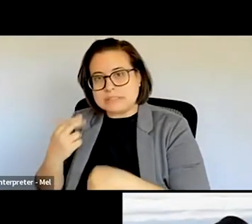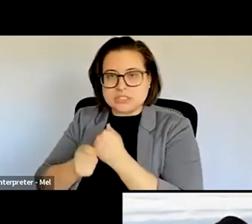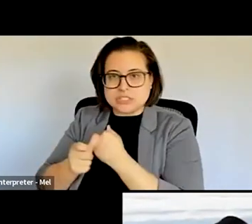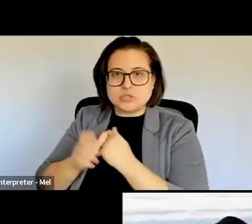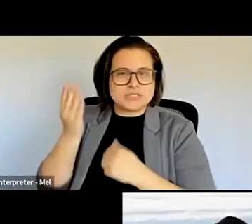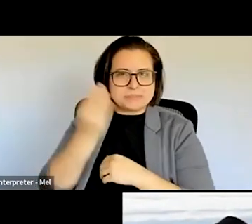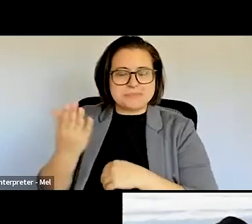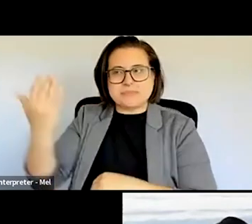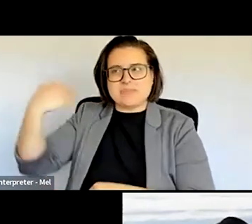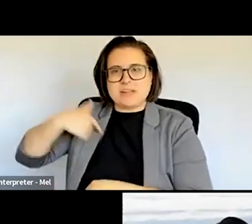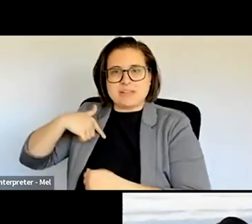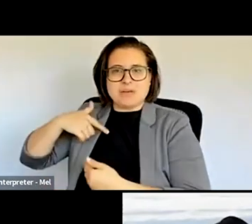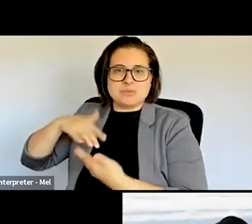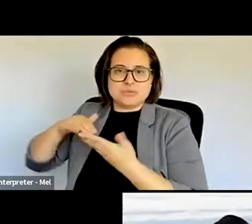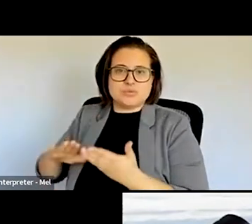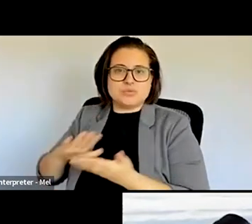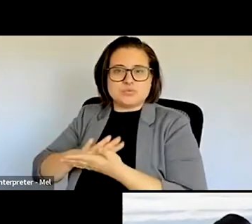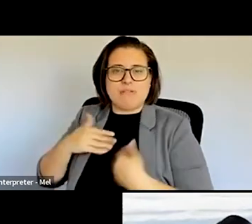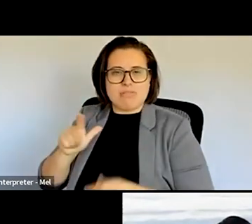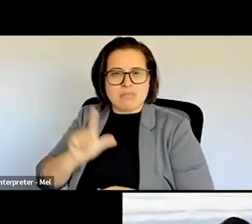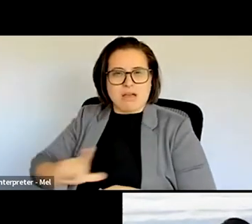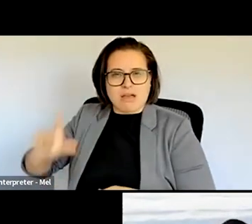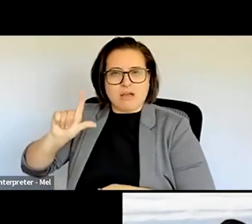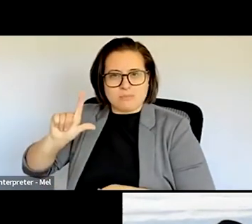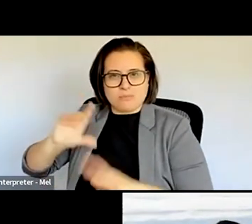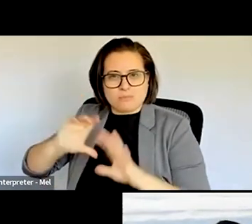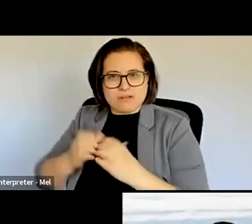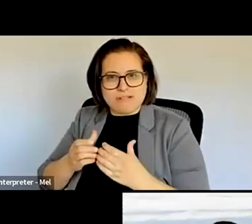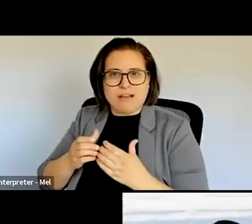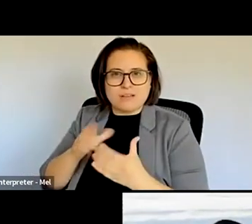in school you know we had library class where we learned how to use the Dewey decimal system. You